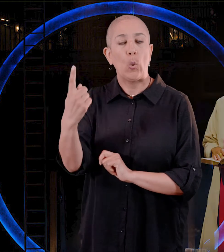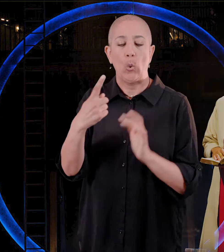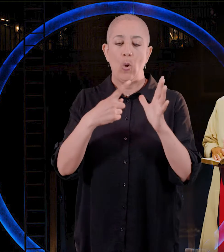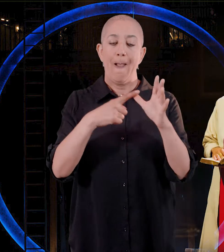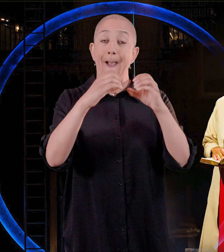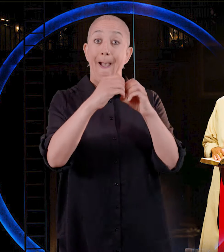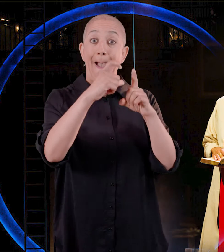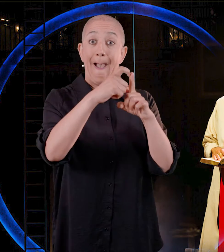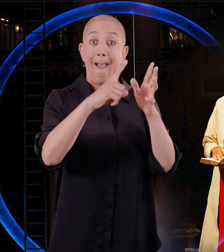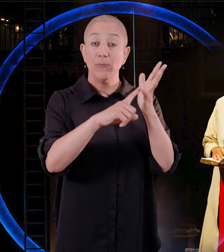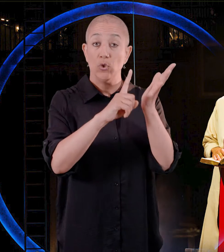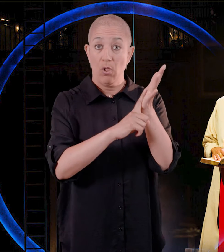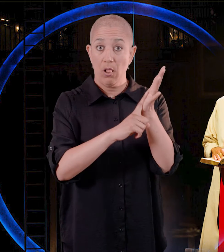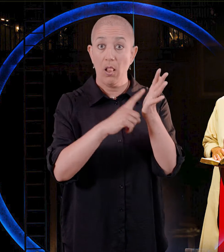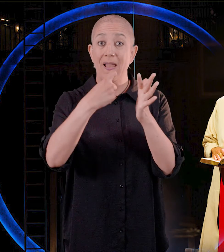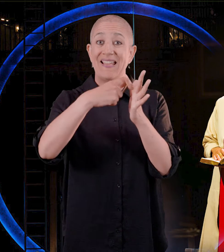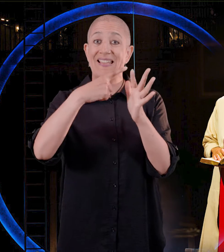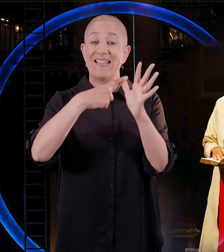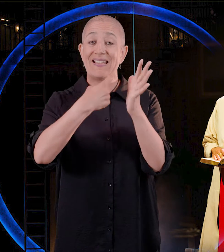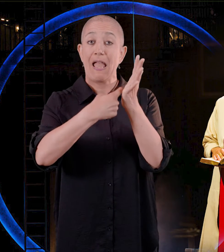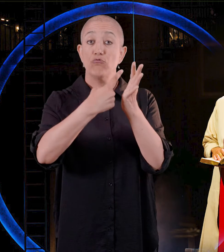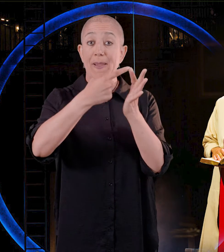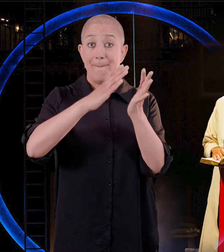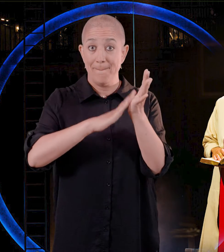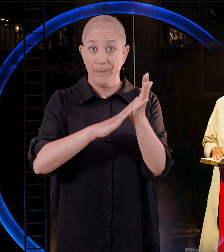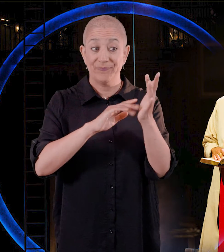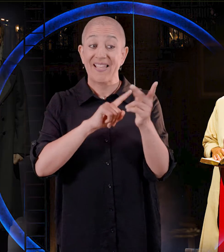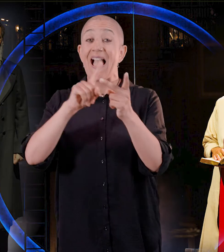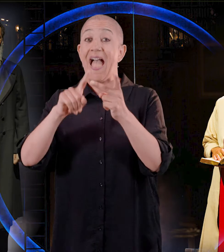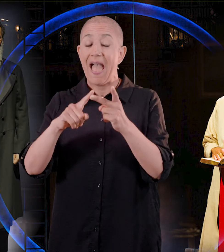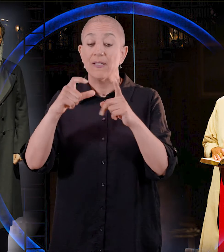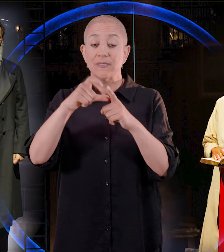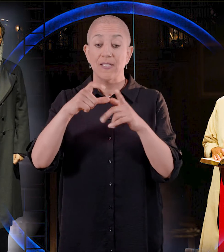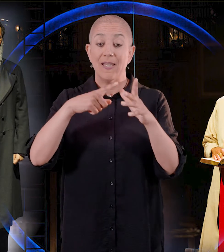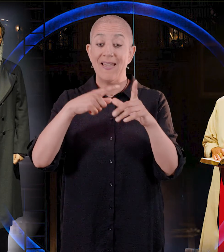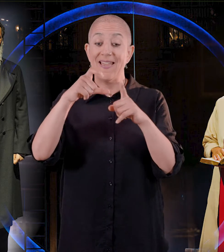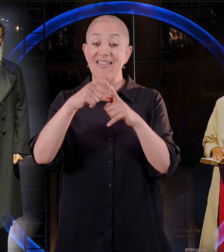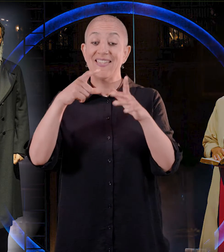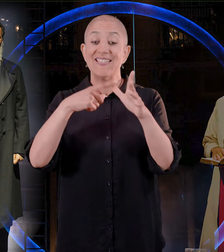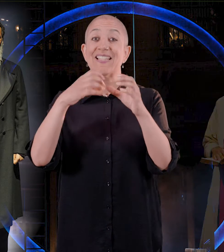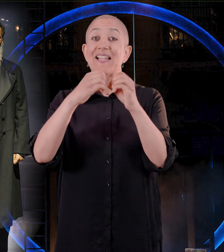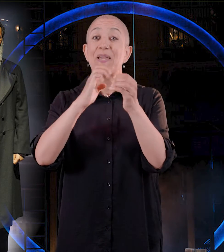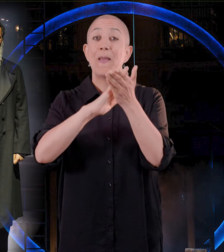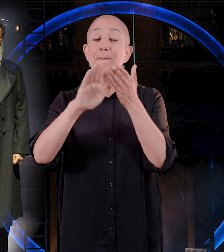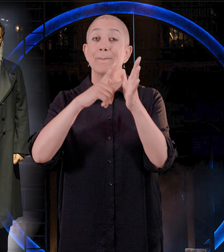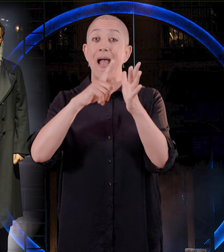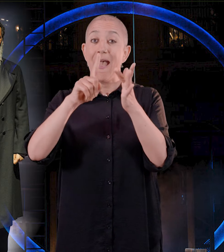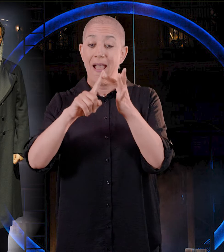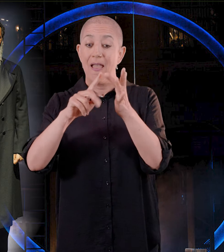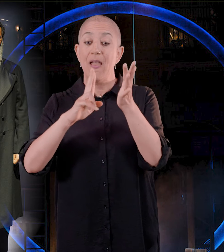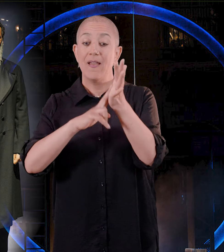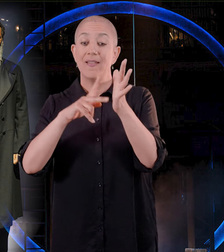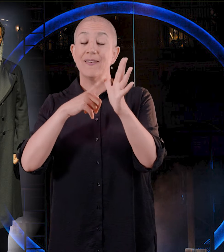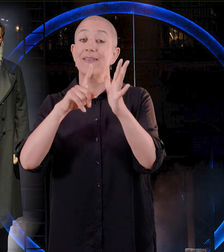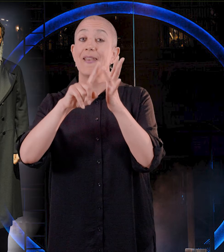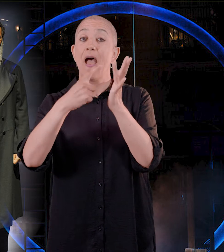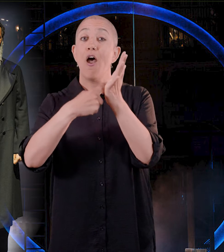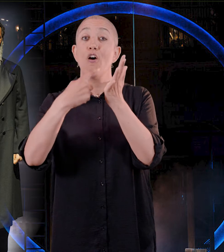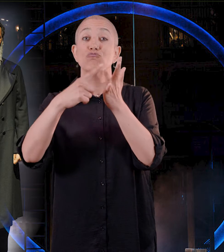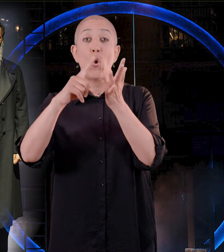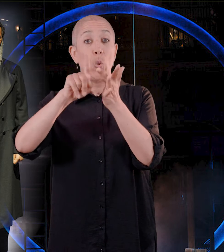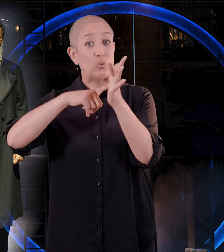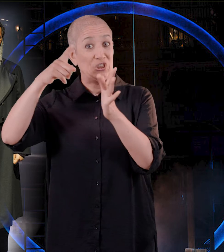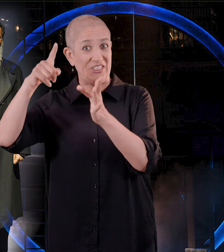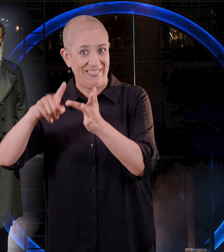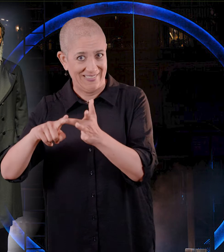Abdul Karim and Dadabhai Naoroji.